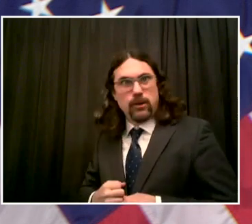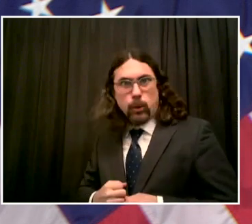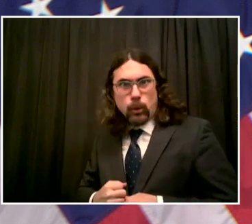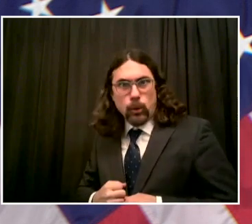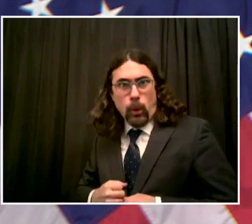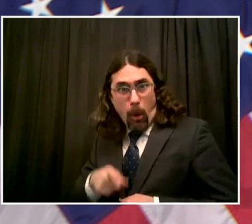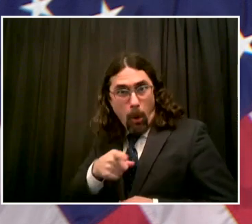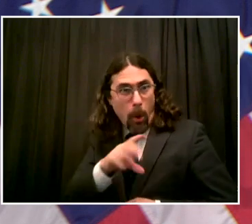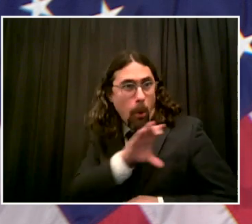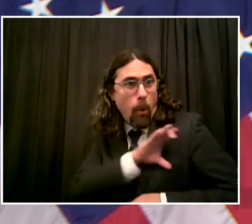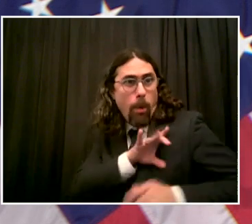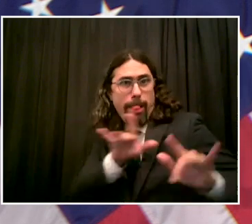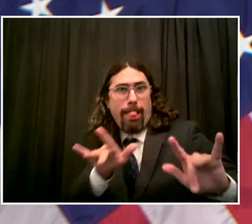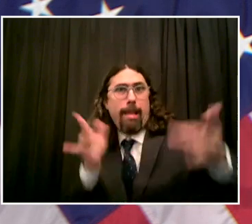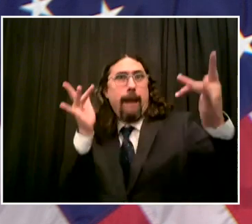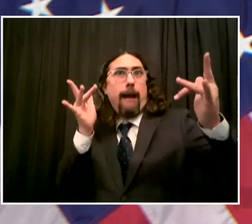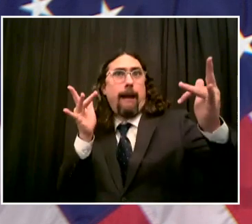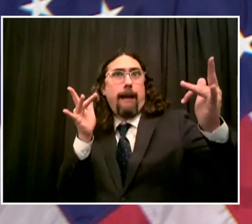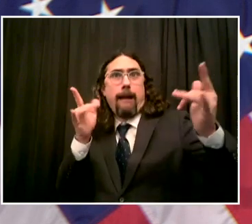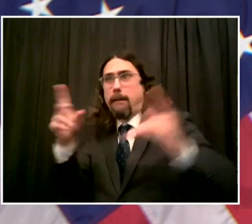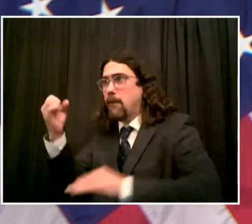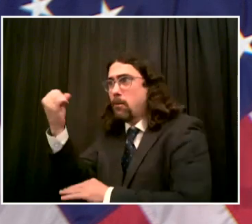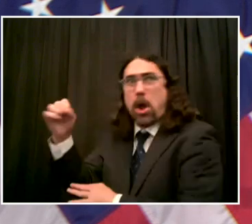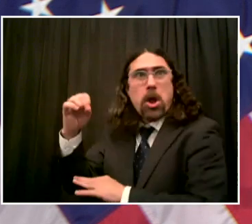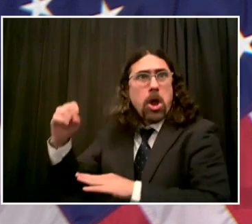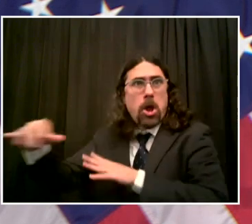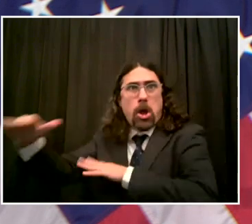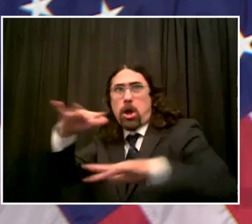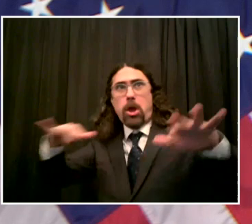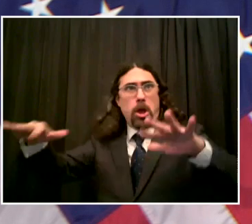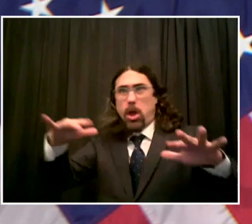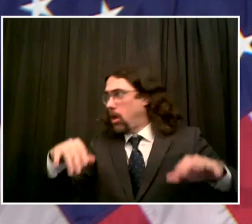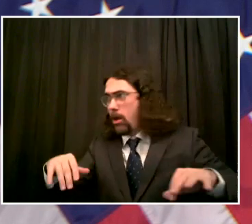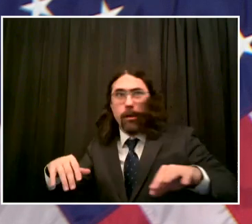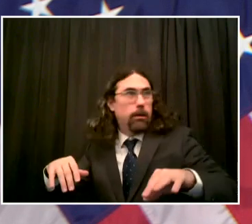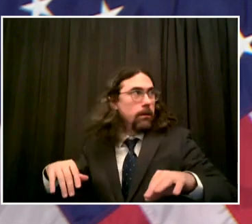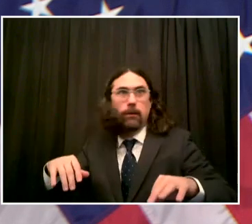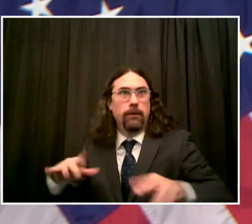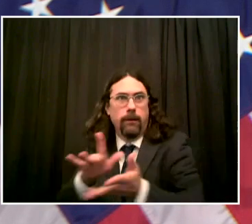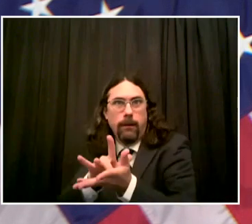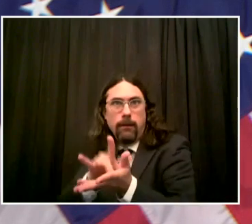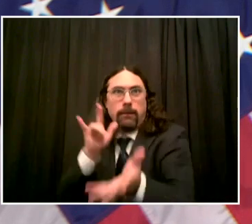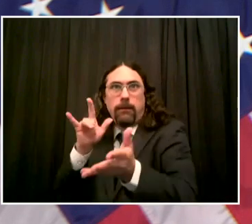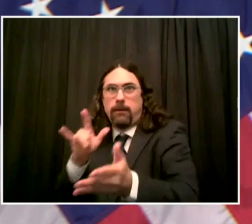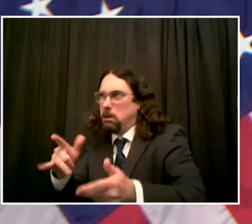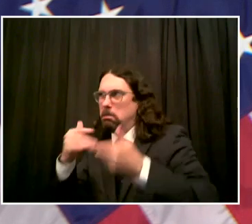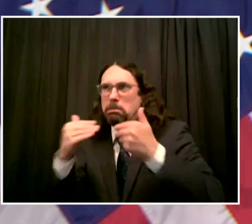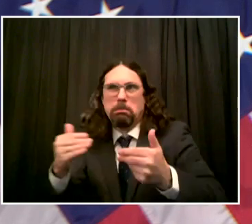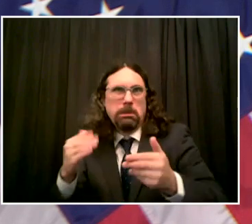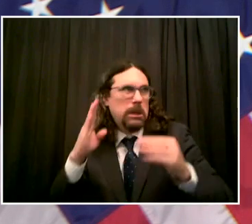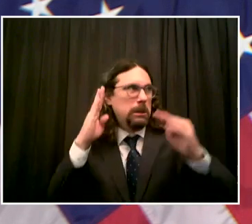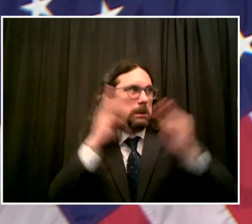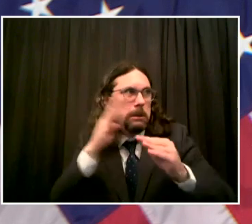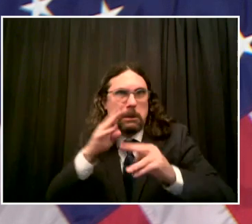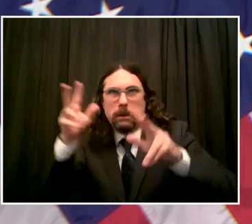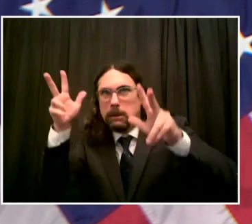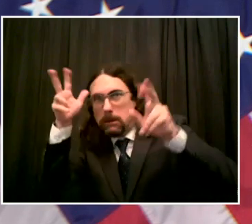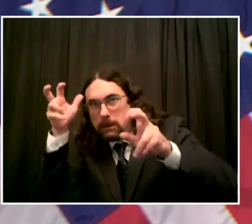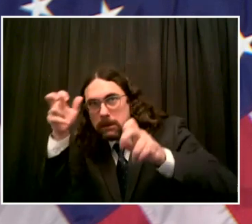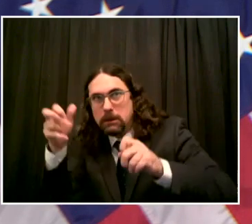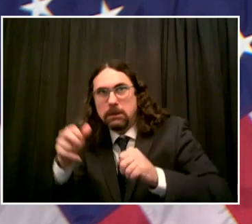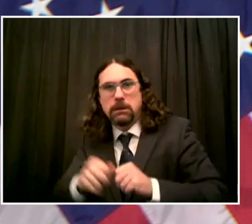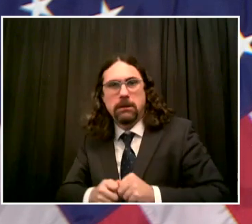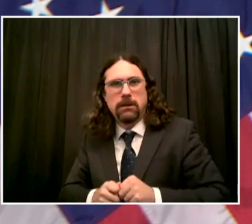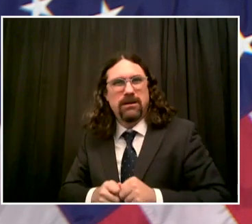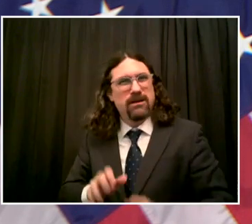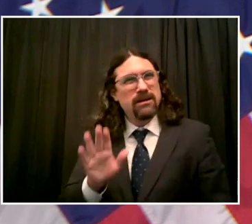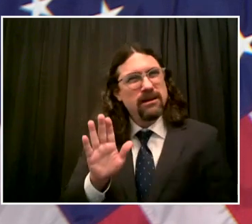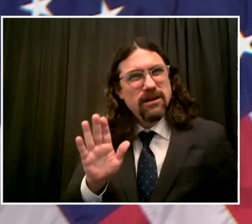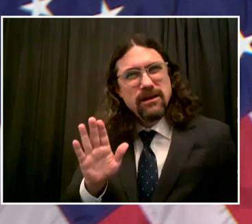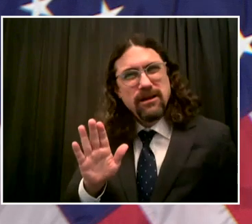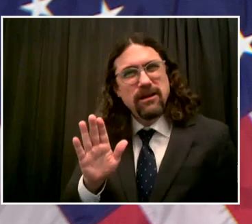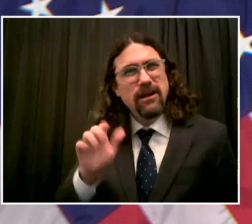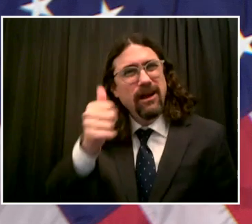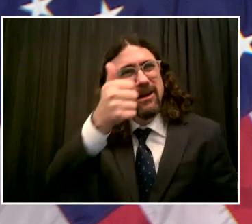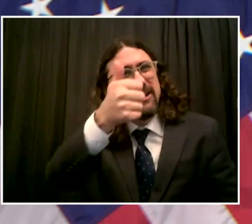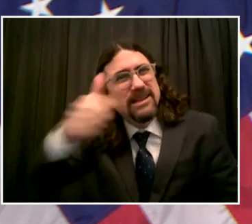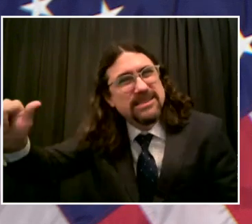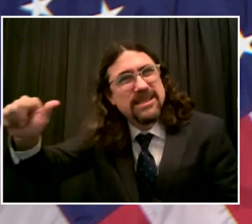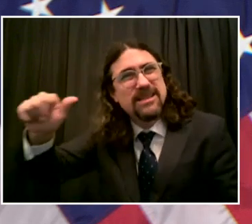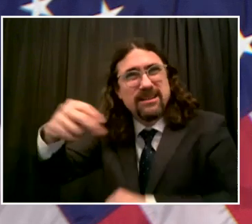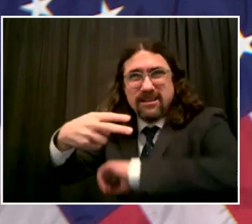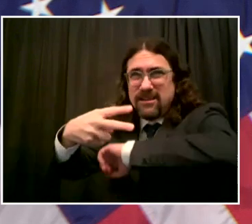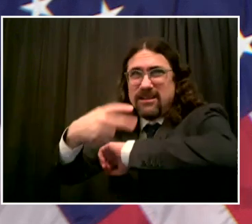ANY SECOND IS ONE SECOND OOT